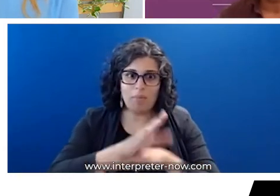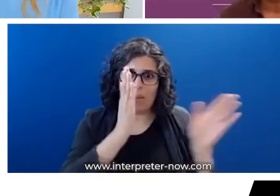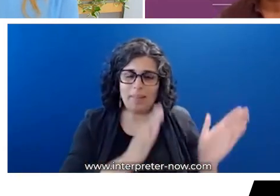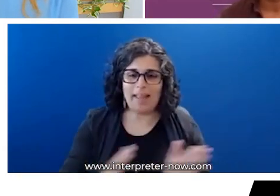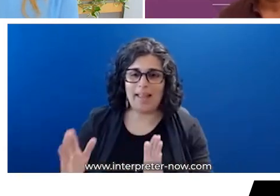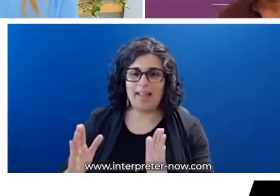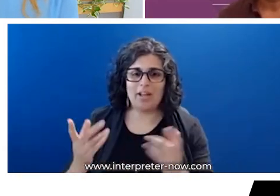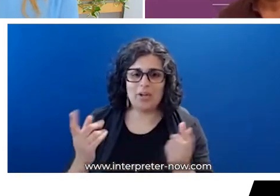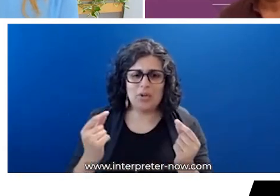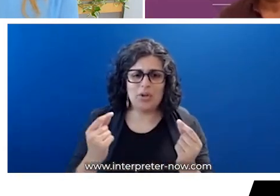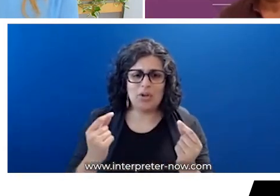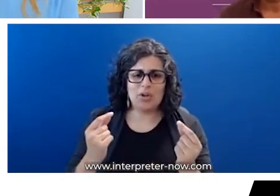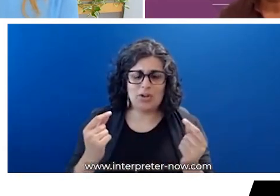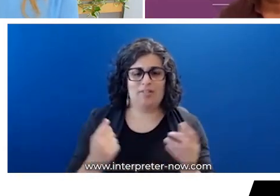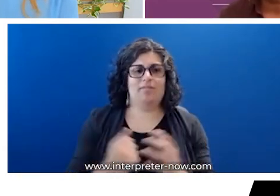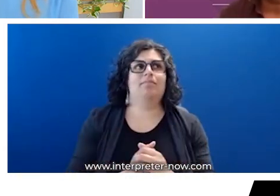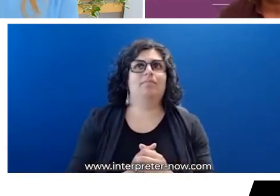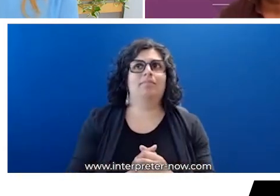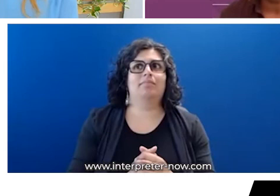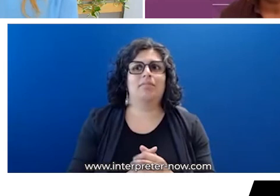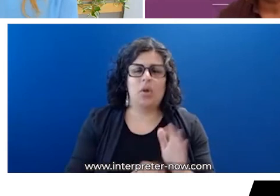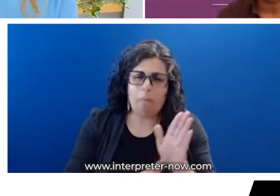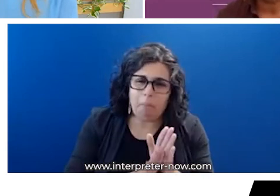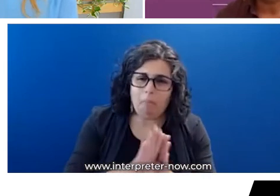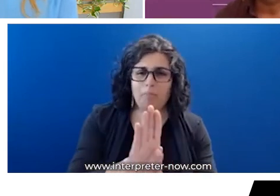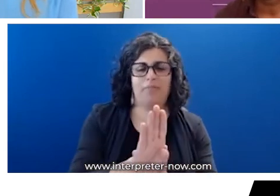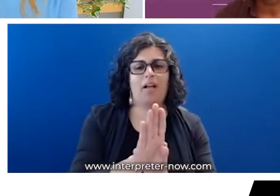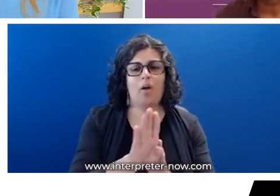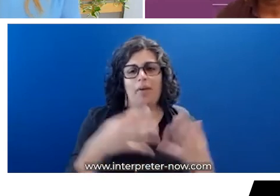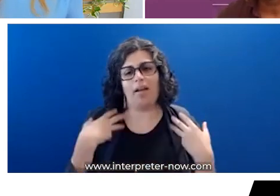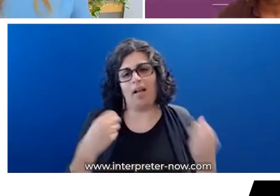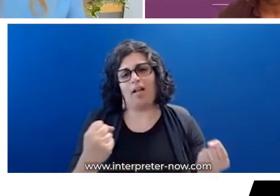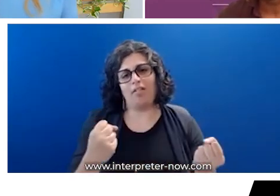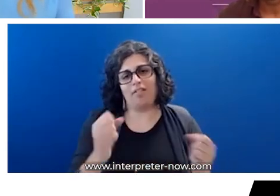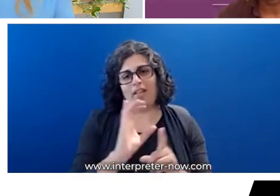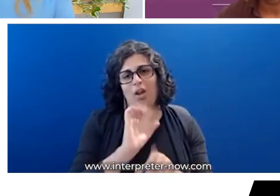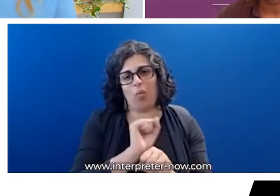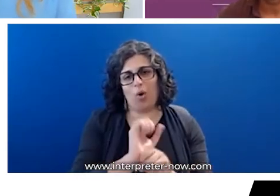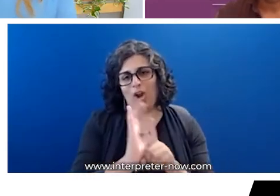improve a more healthy culture, especially in this distributed workforce. Fantastic.